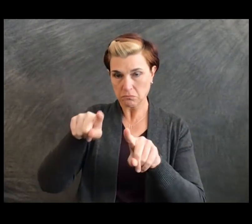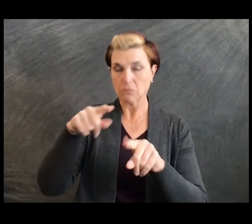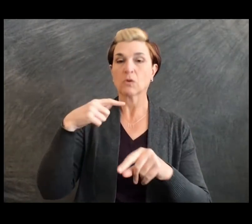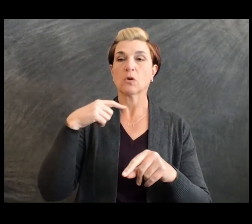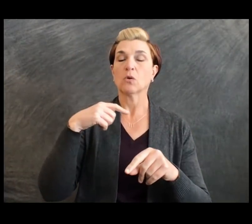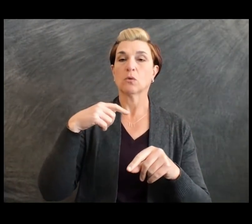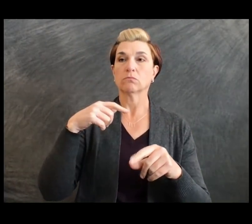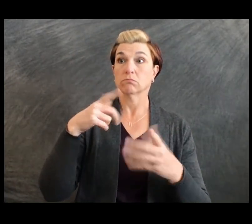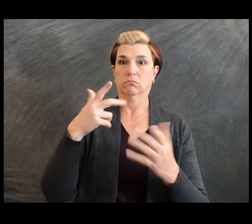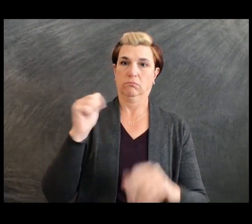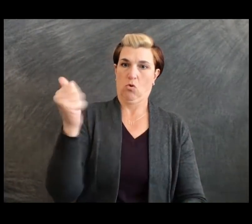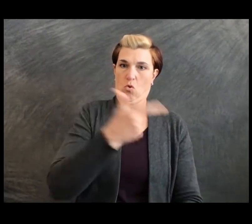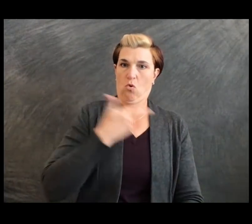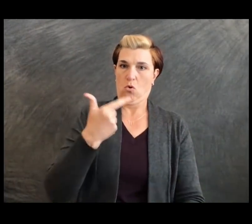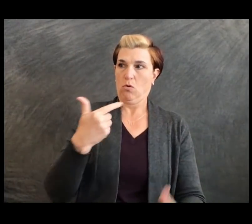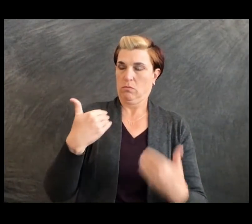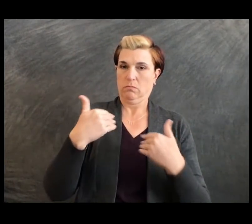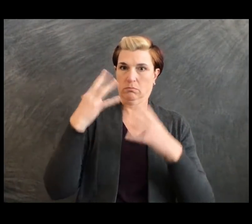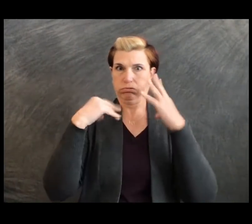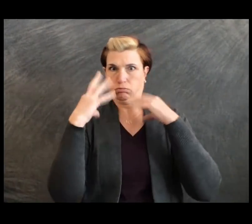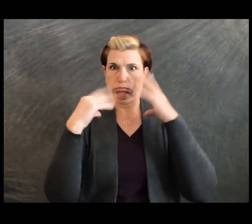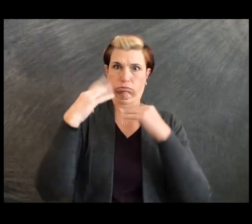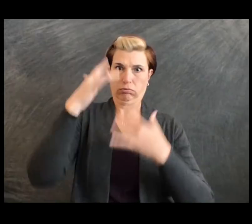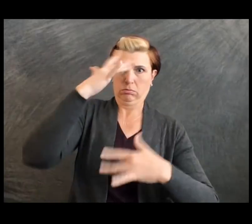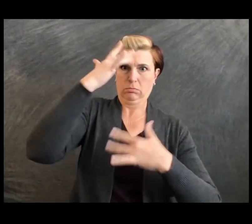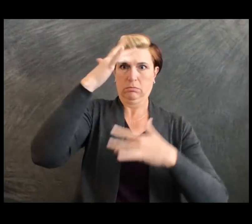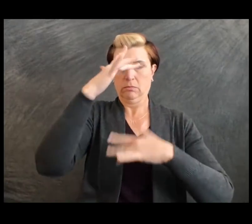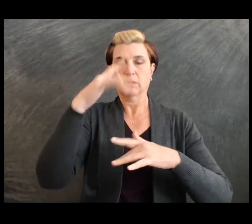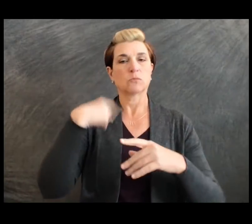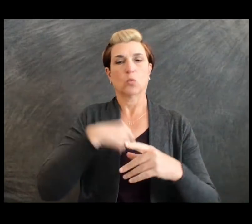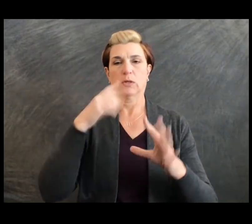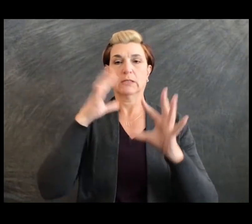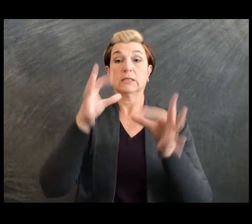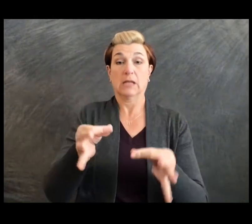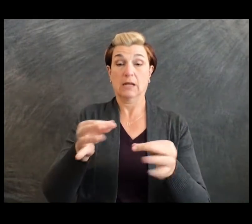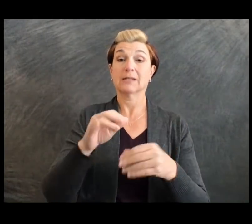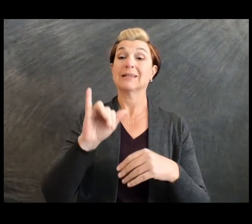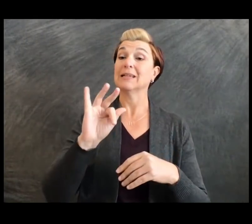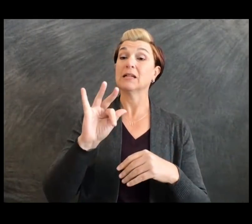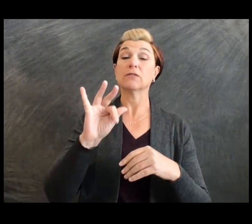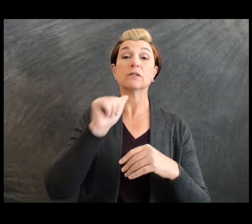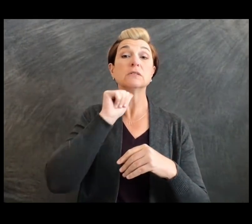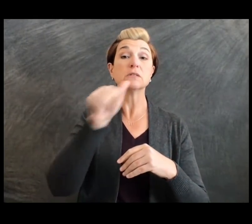temporarily suspend non-essential travel we had a great conversation this morning